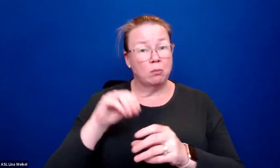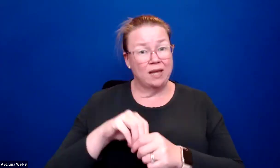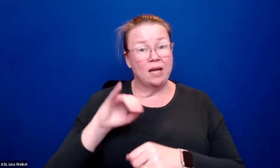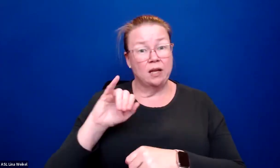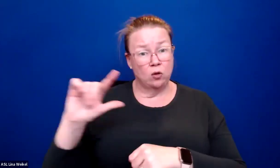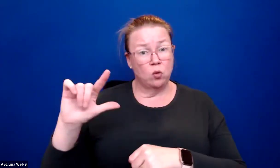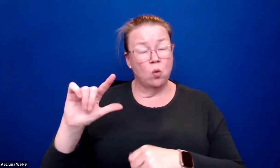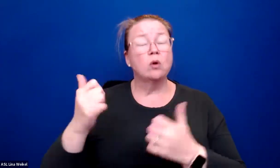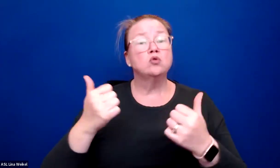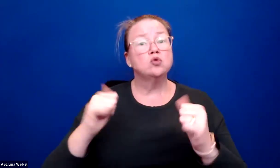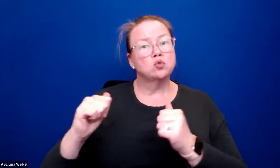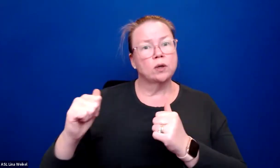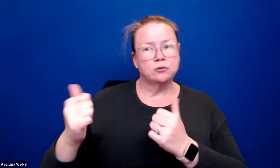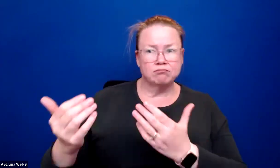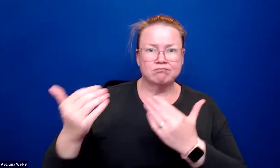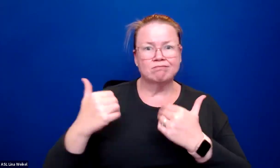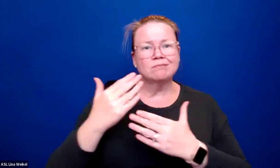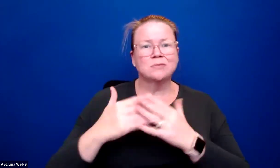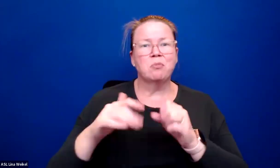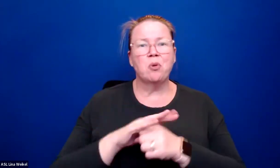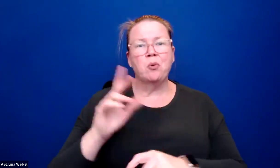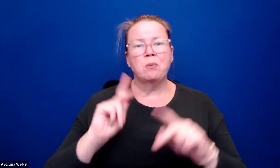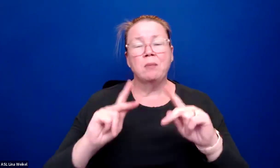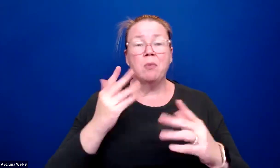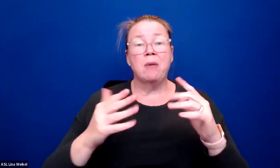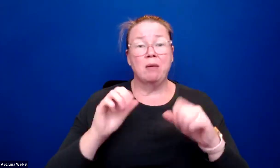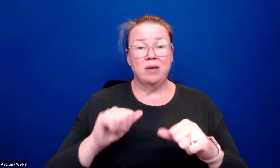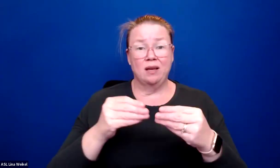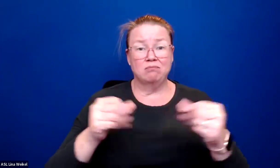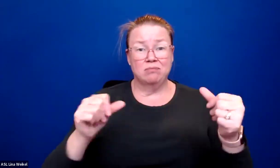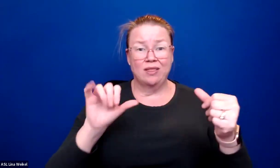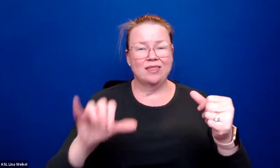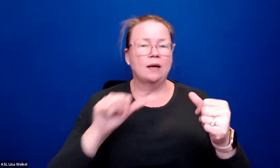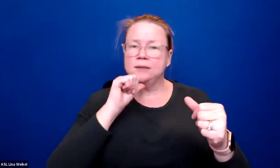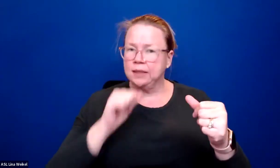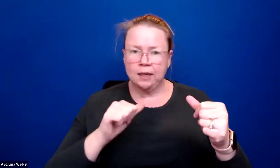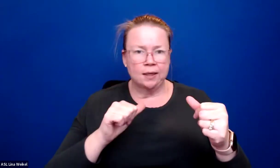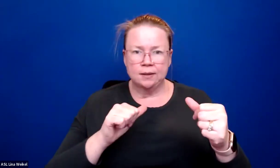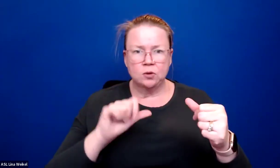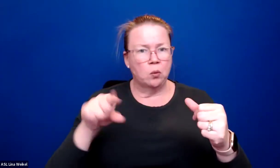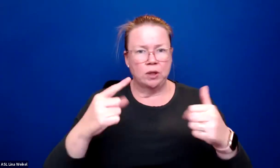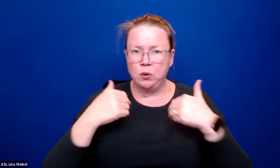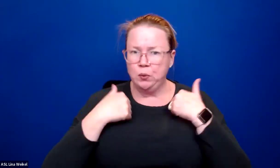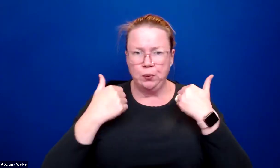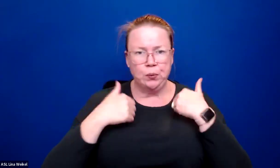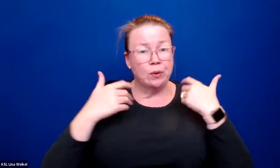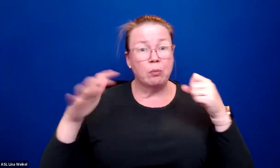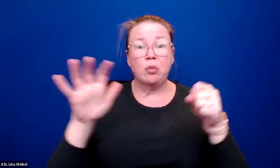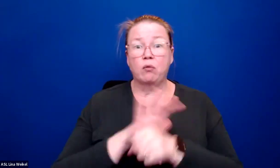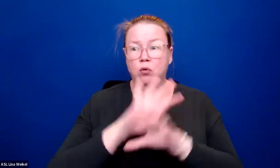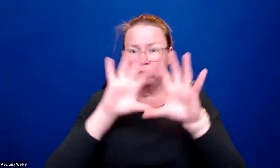Elissa w/ APRIL: and try to bring in some local folks who might be able to address that. Not, you know, not even just the youth, just the entirety of the conference.